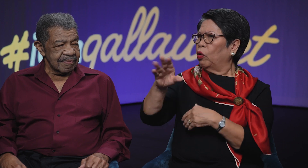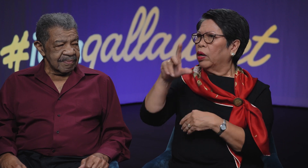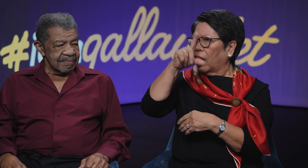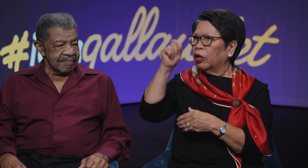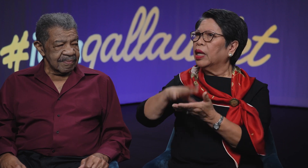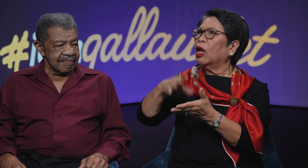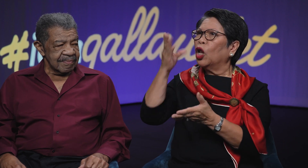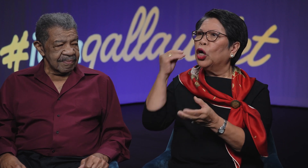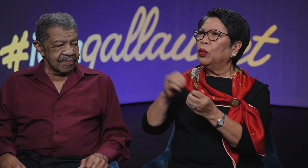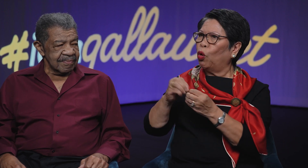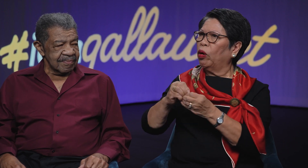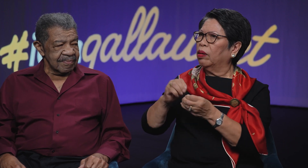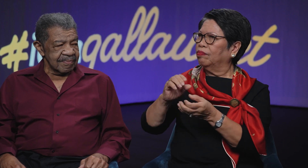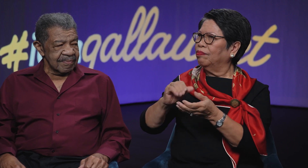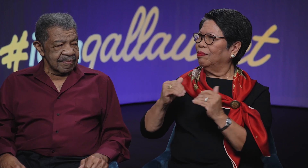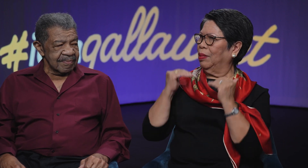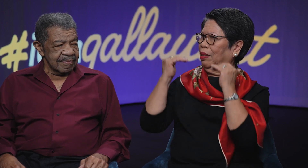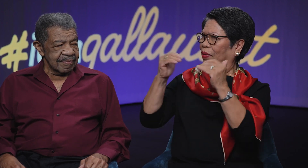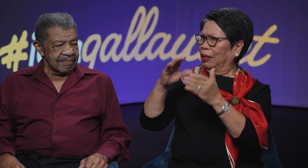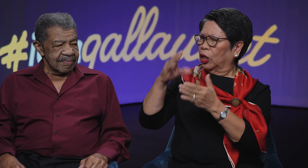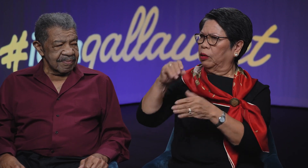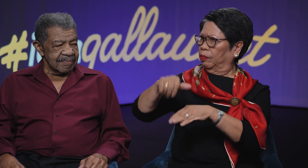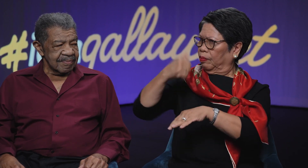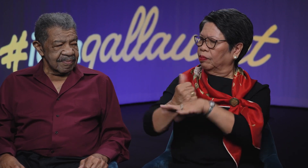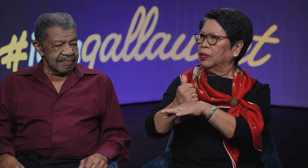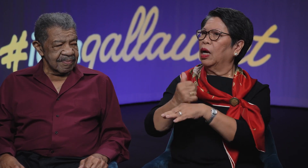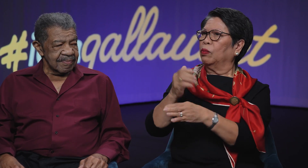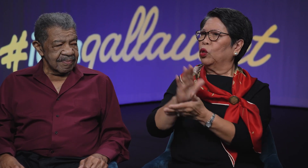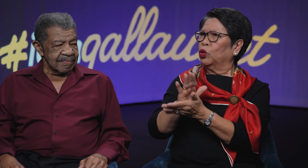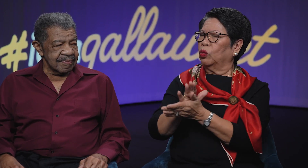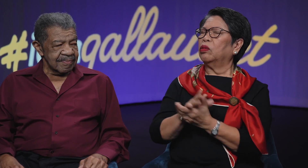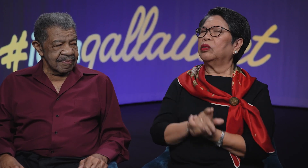to learn more so that I can help establish a school.